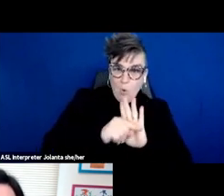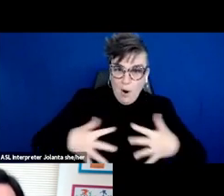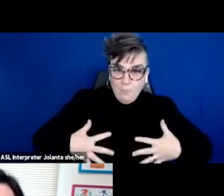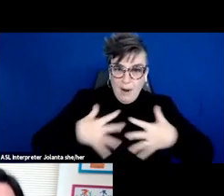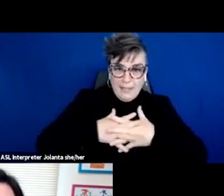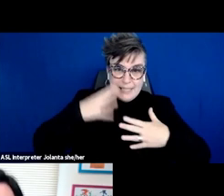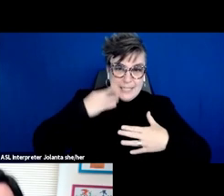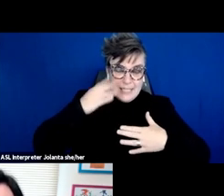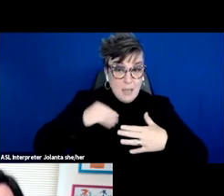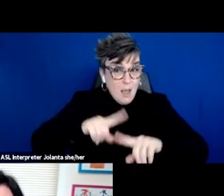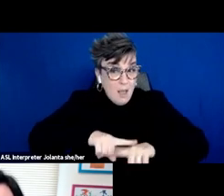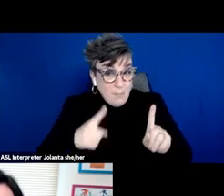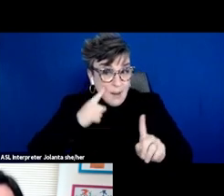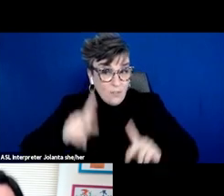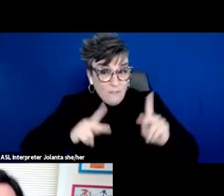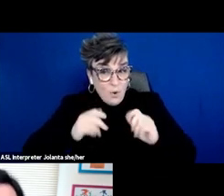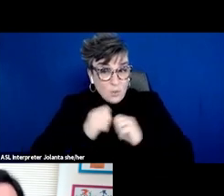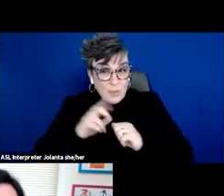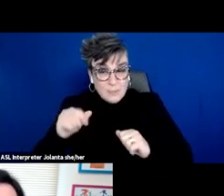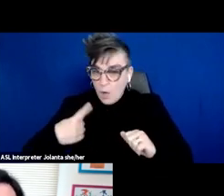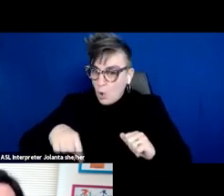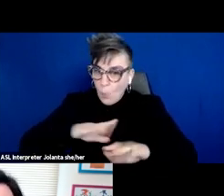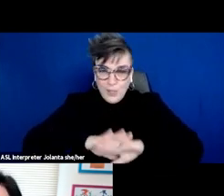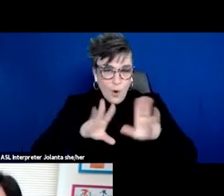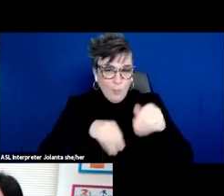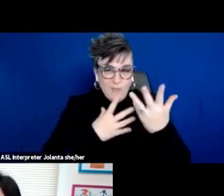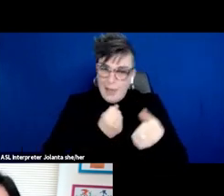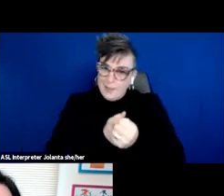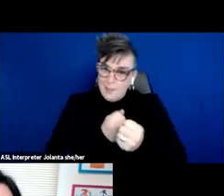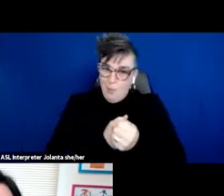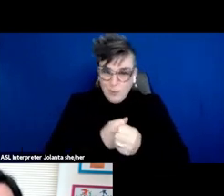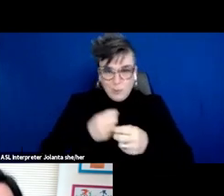we do not provide the necessary supports to measure weight gain. Then we know there are